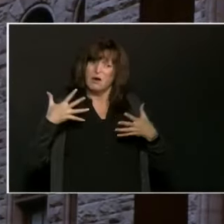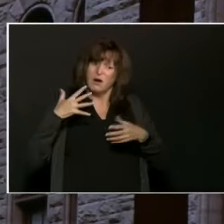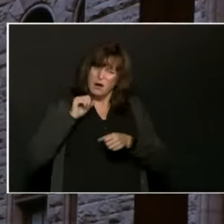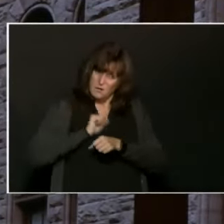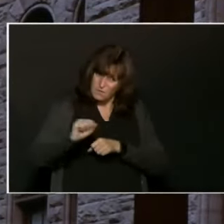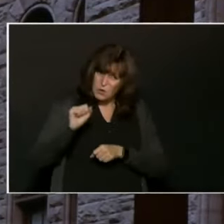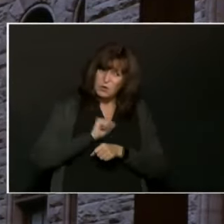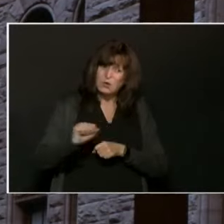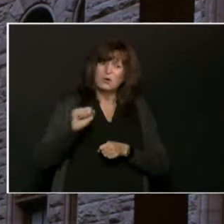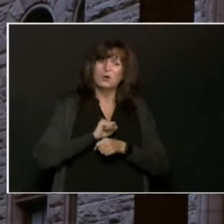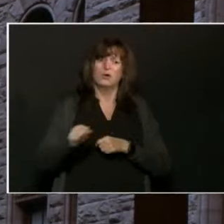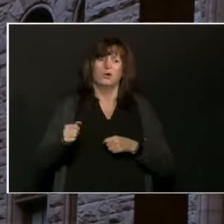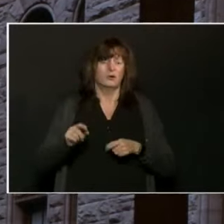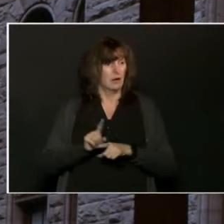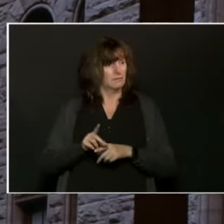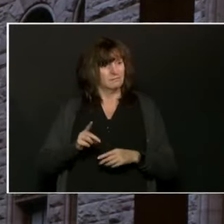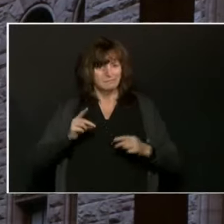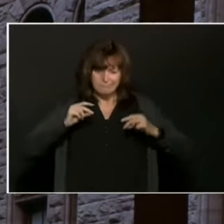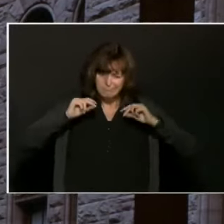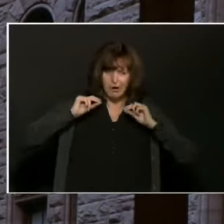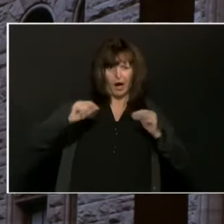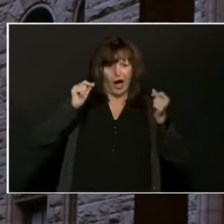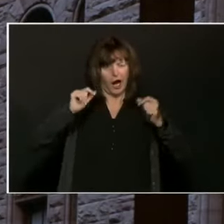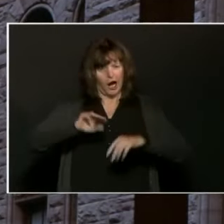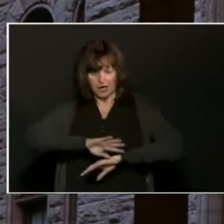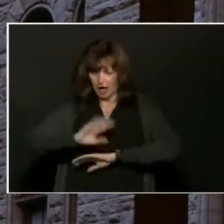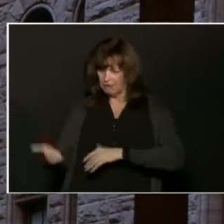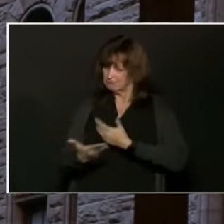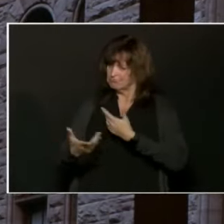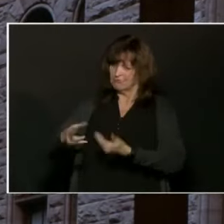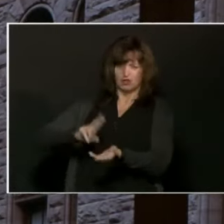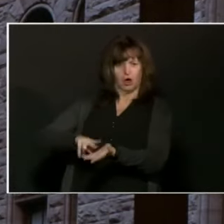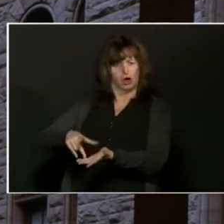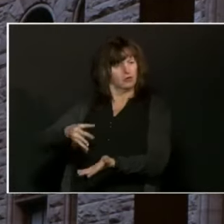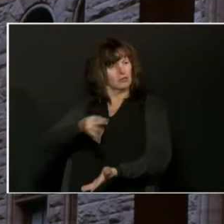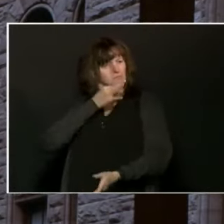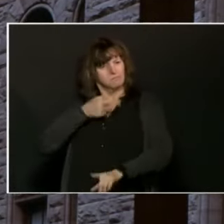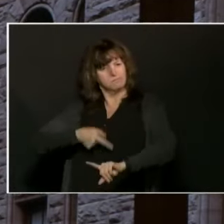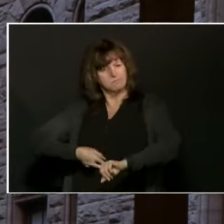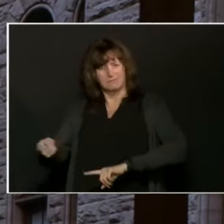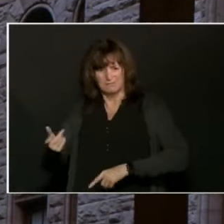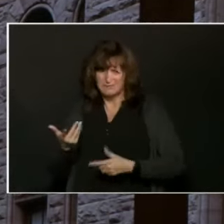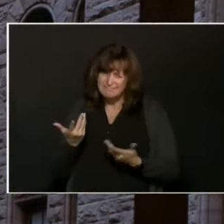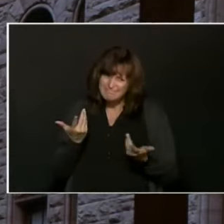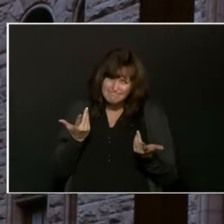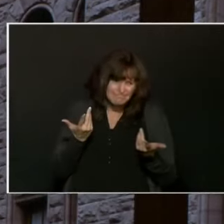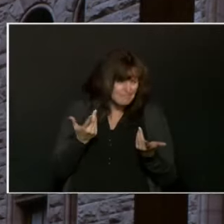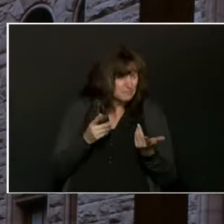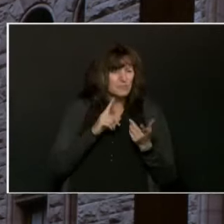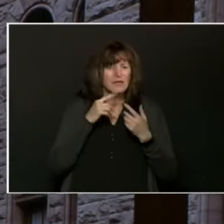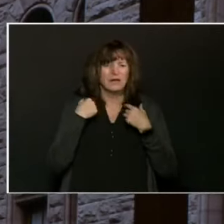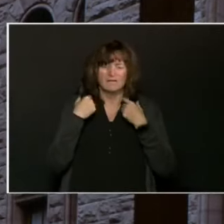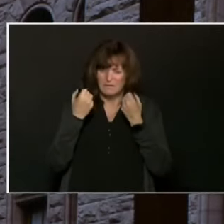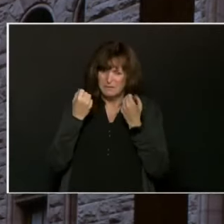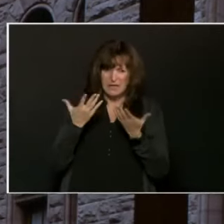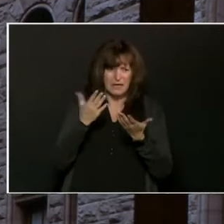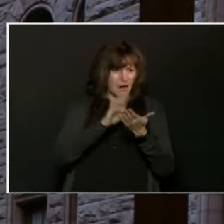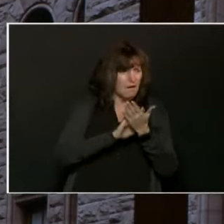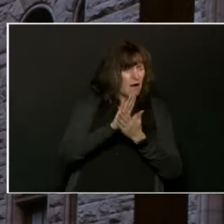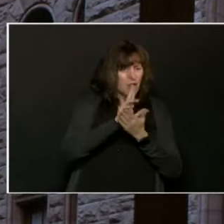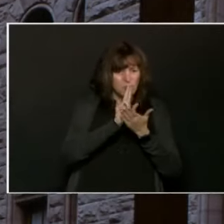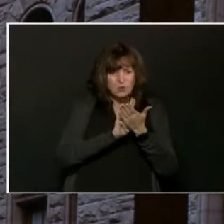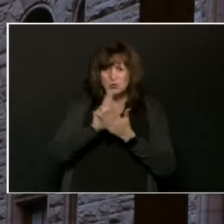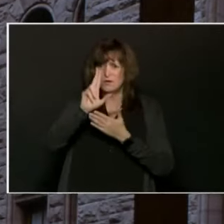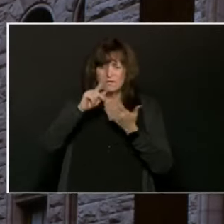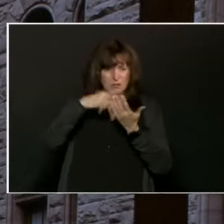HAPPENING AROUND THAT, BUT YOU